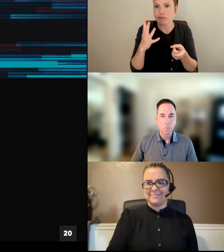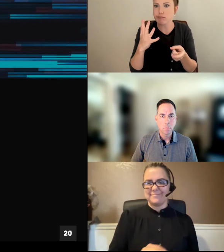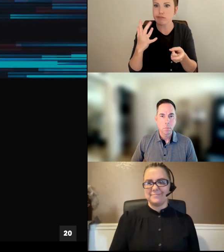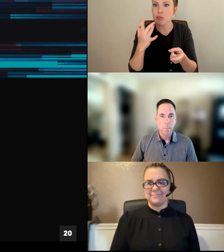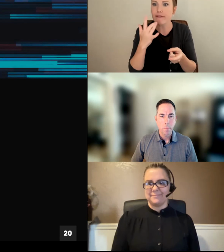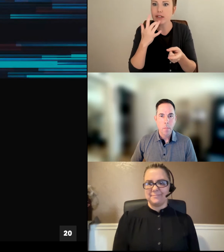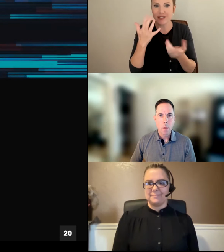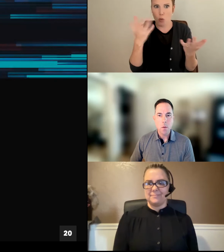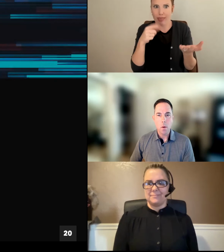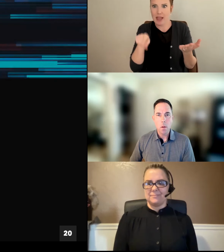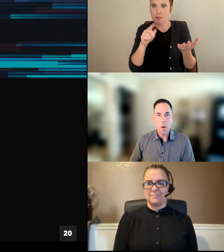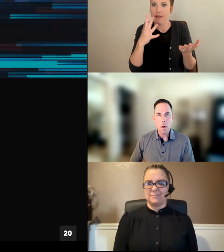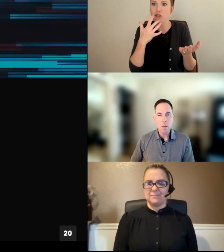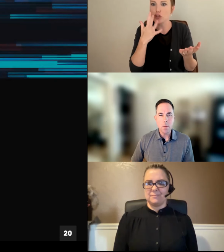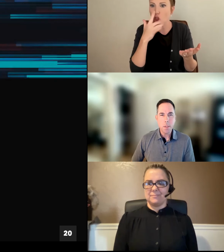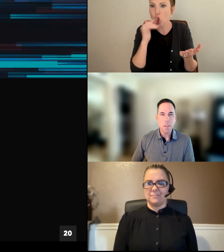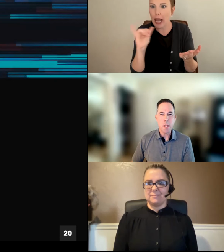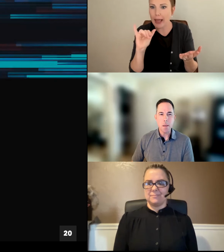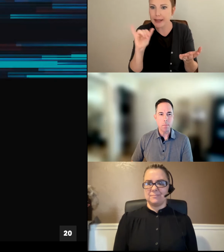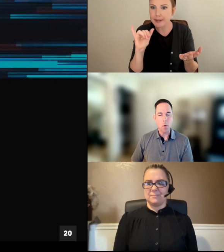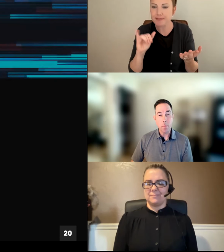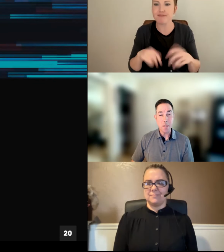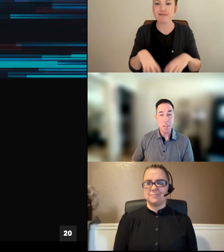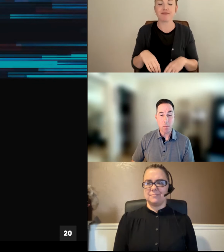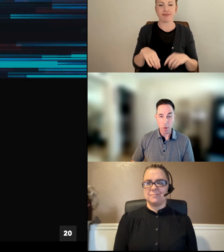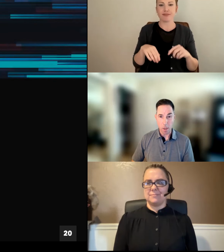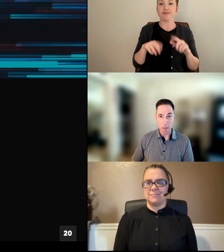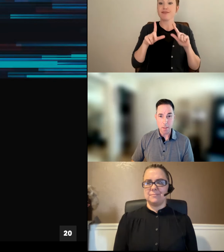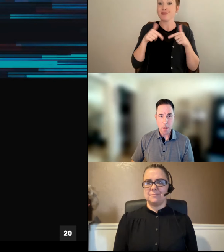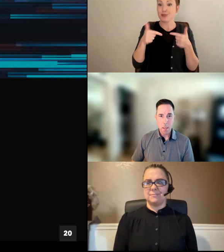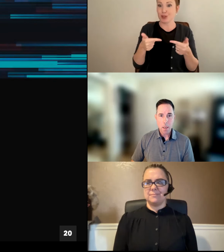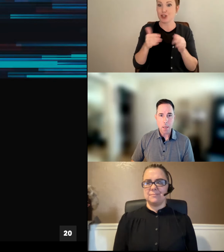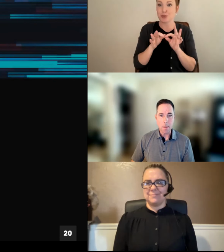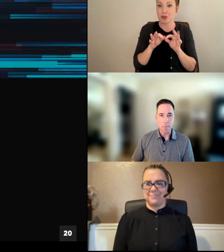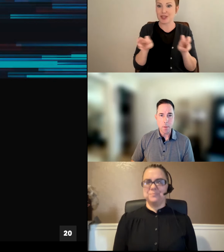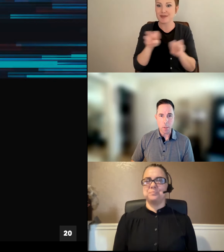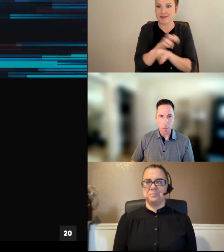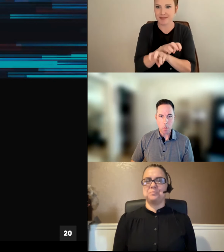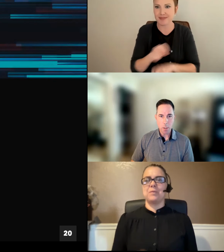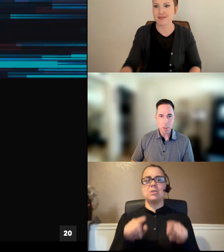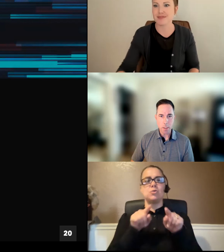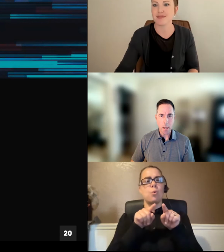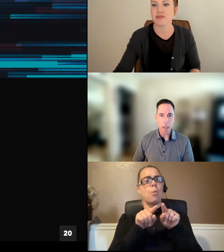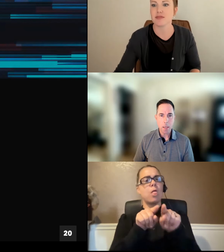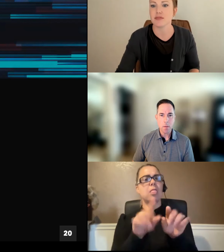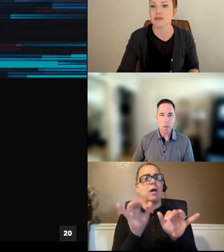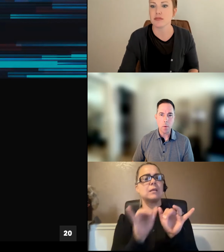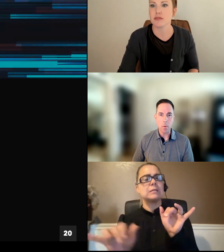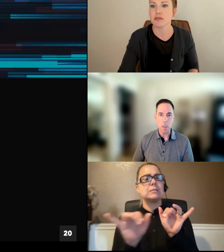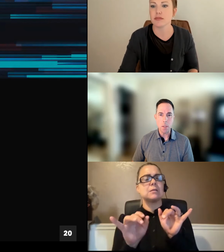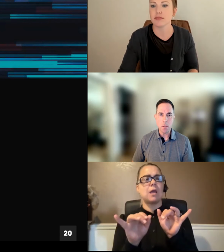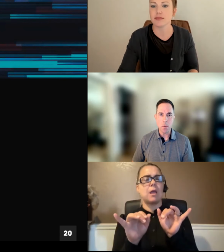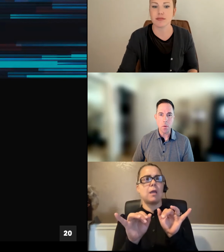Rob: Along those same, similar lines, there is a question: how do you think we will get to